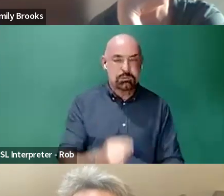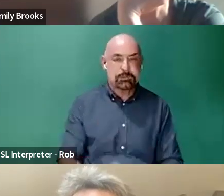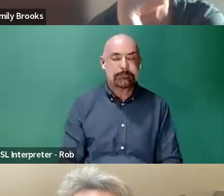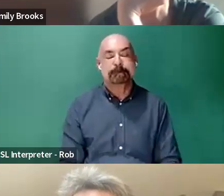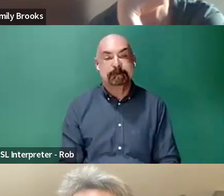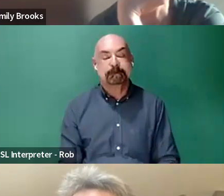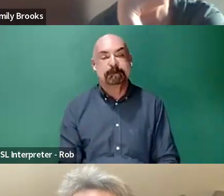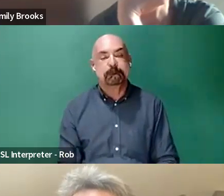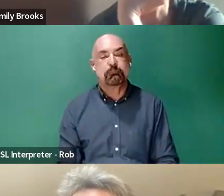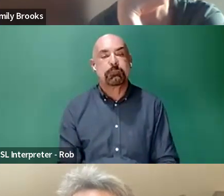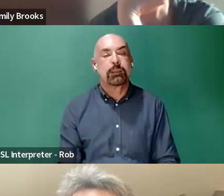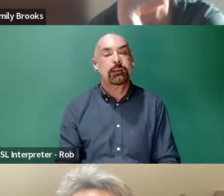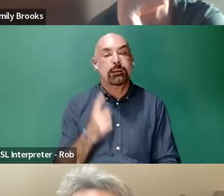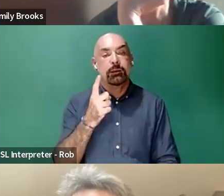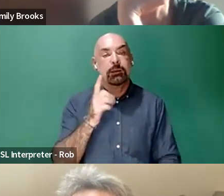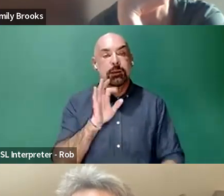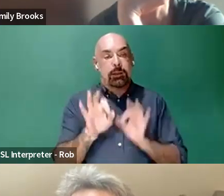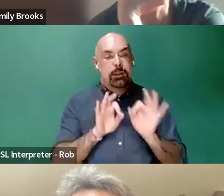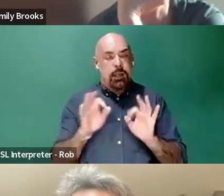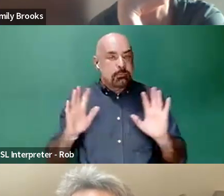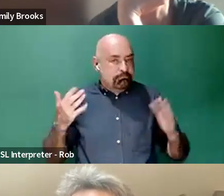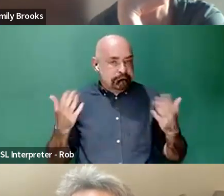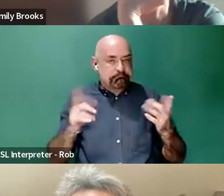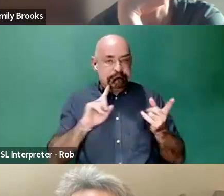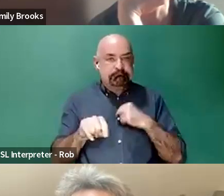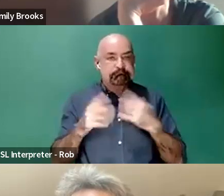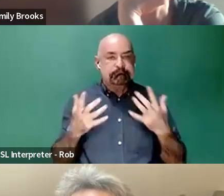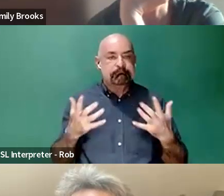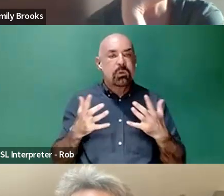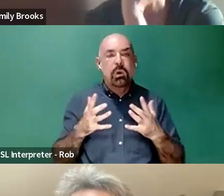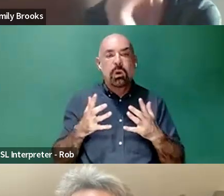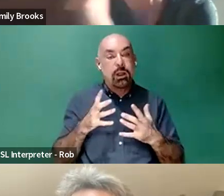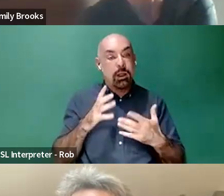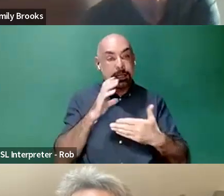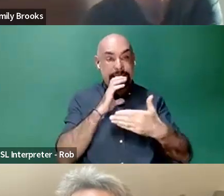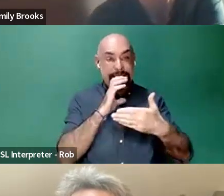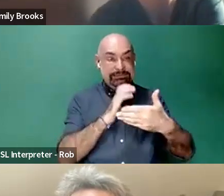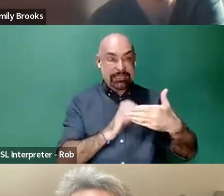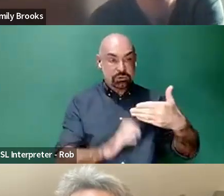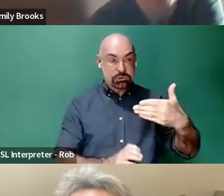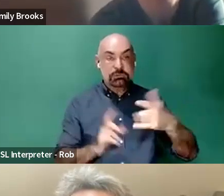There's a question that may not be able to be answered today is, Q: Will relevant sections be available in different languages in order,